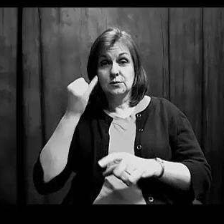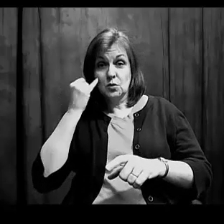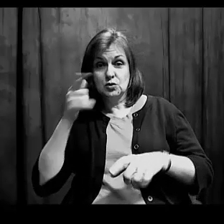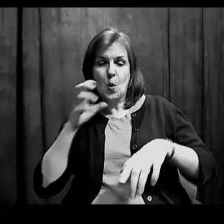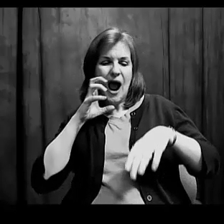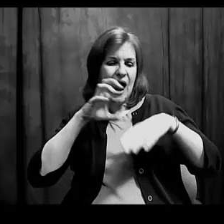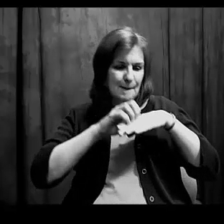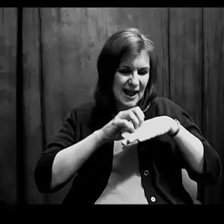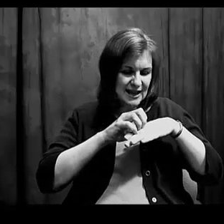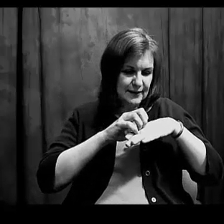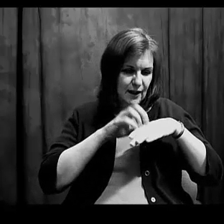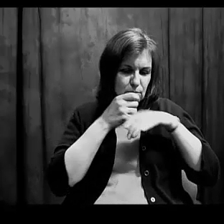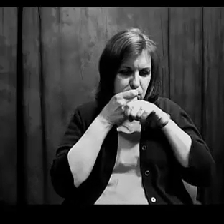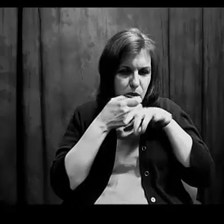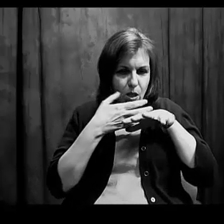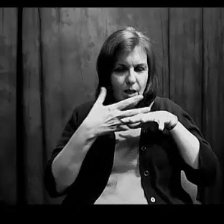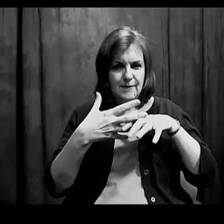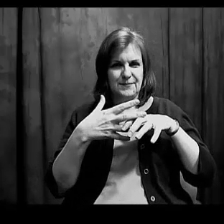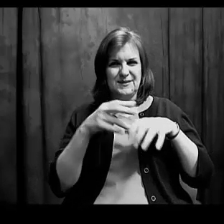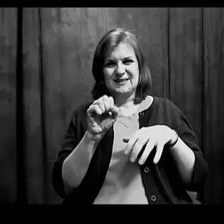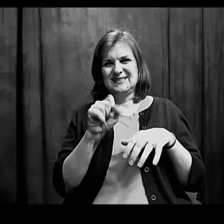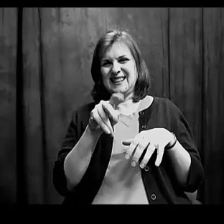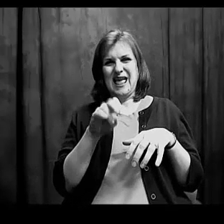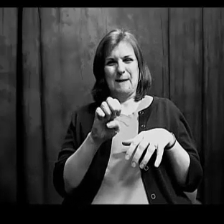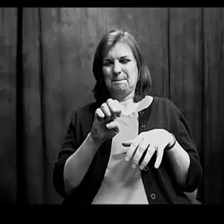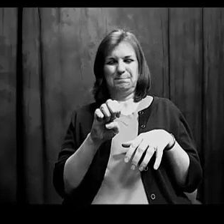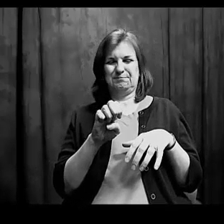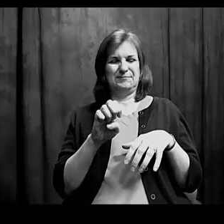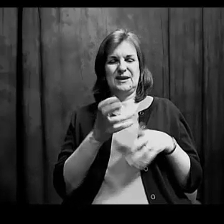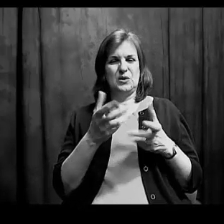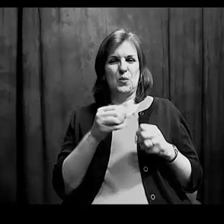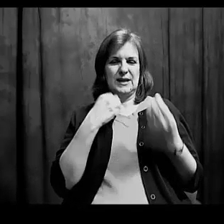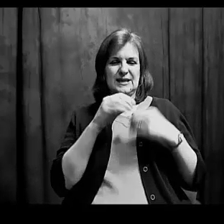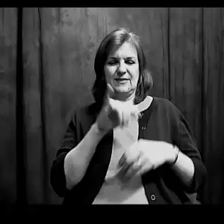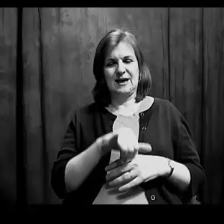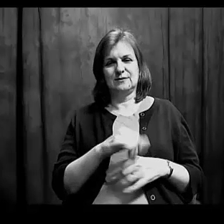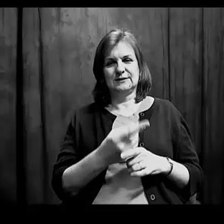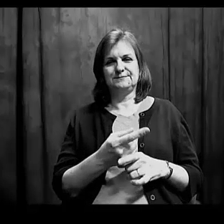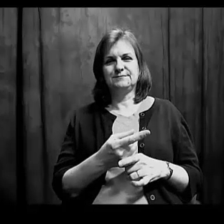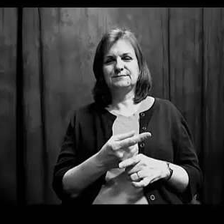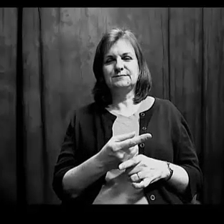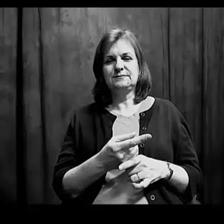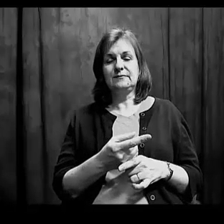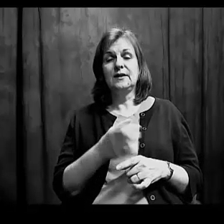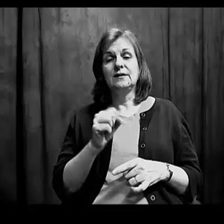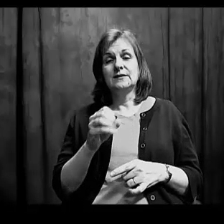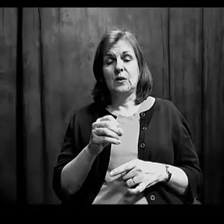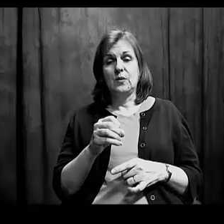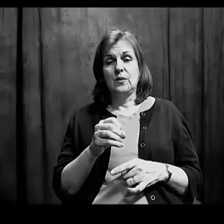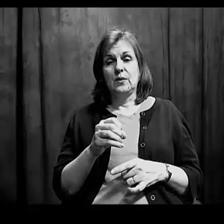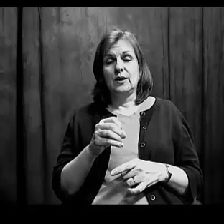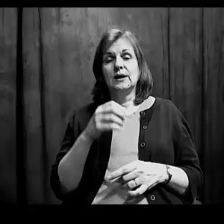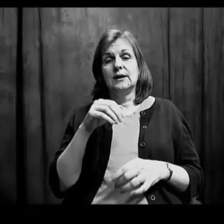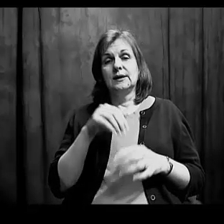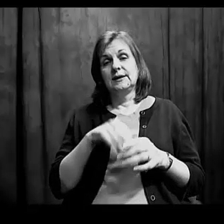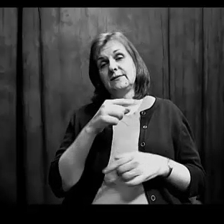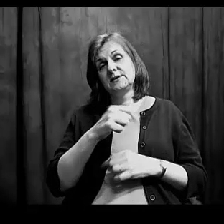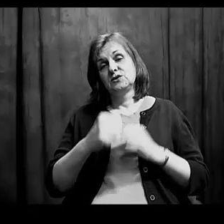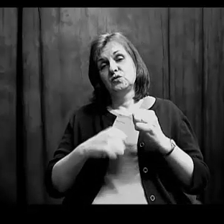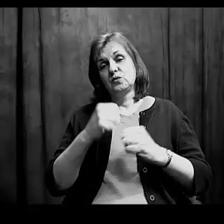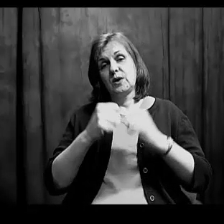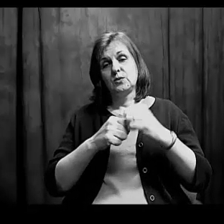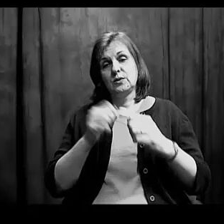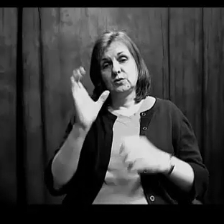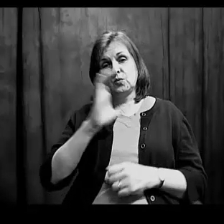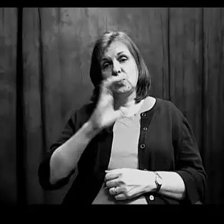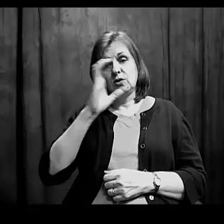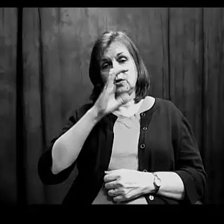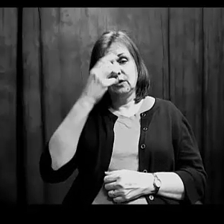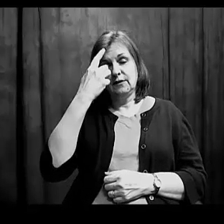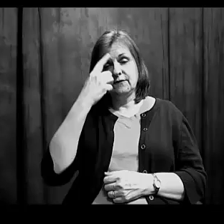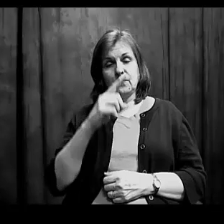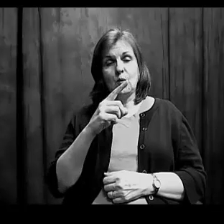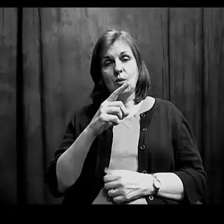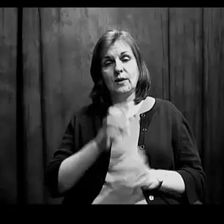if you bite this thing and get a mouthful of that slime it's not very appetizing -- so in the structures we look for the development